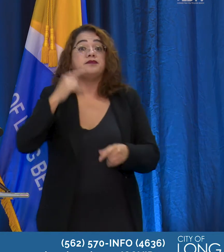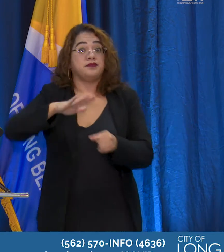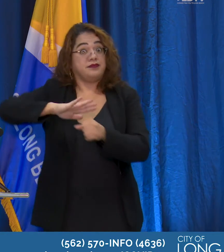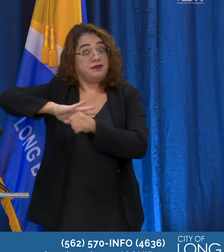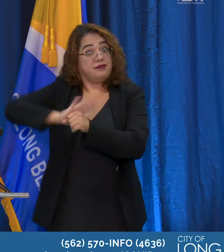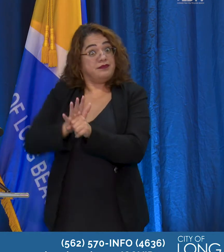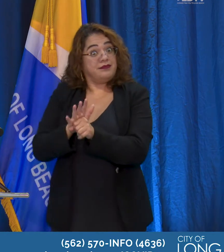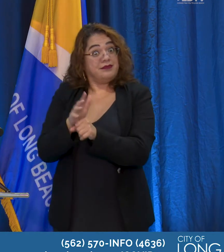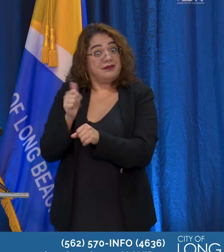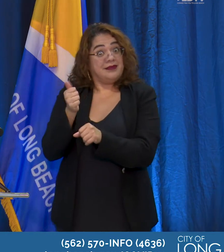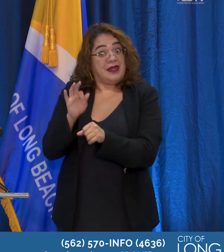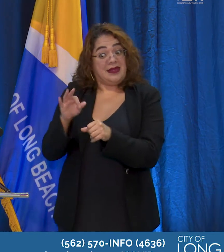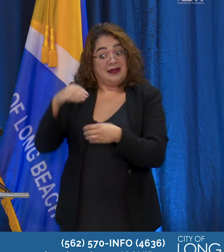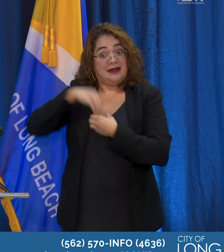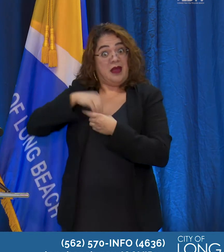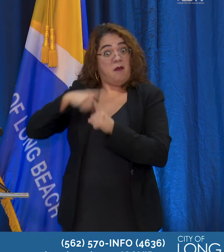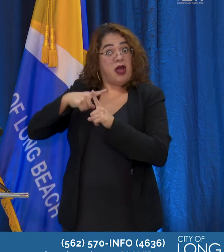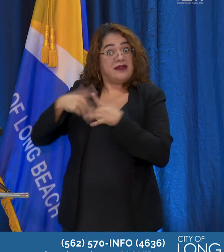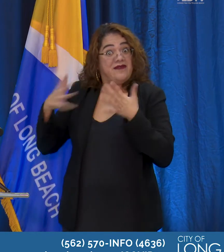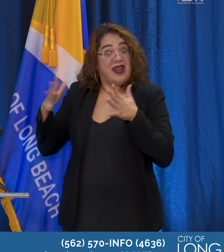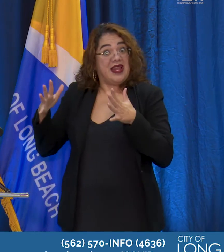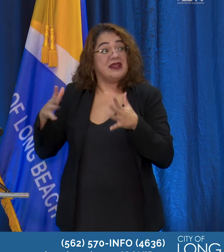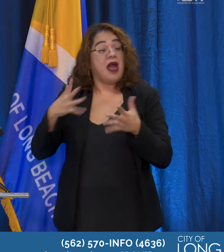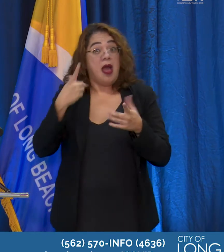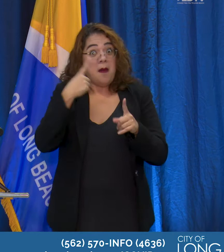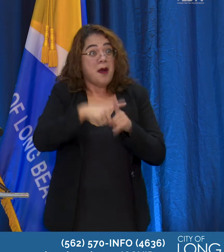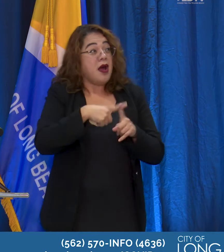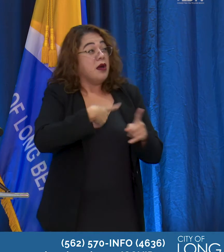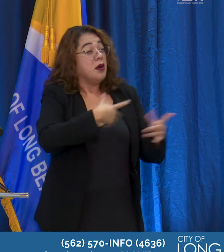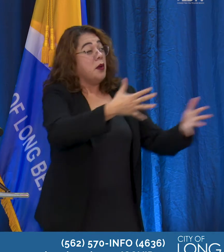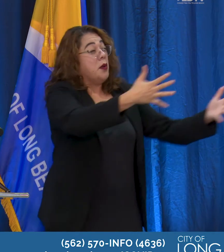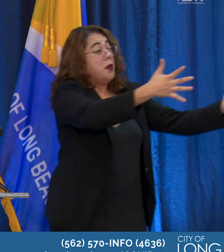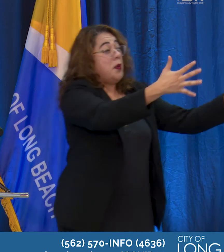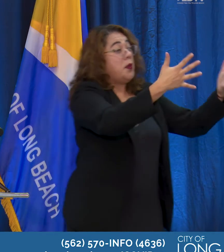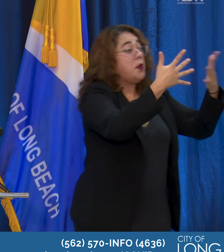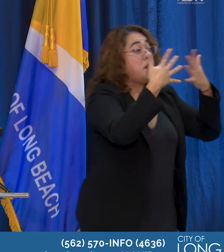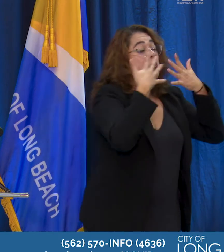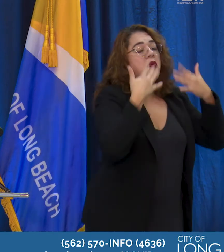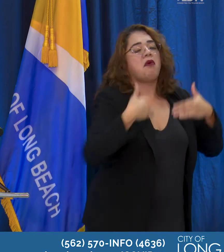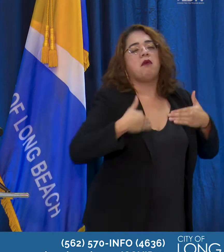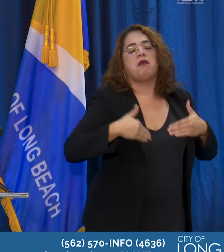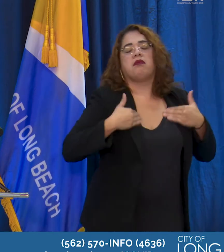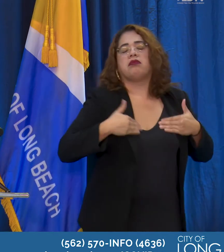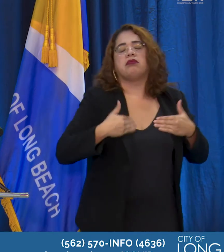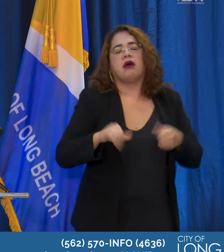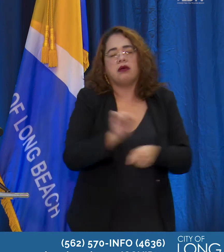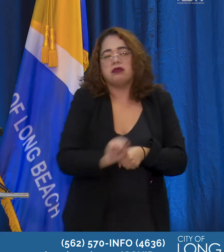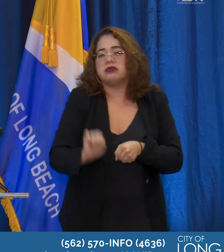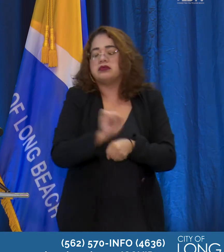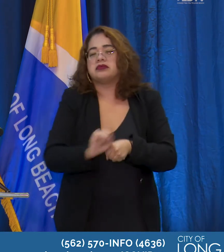effects from wildfire smoke than others. So with that, I'm going to go back to our the COVID report.